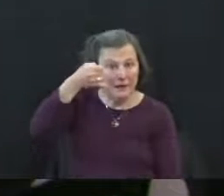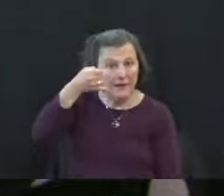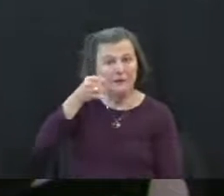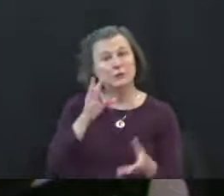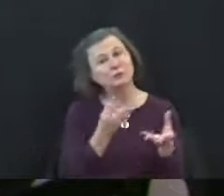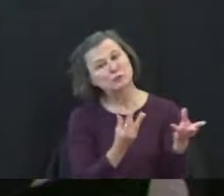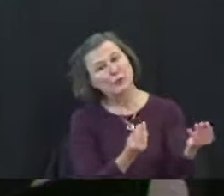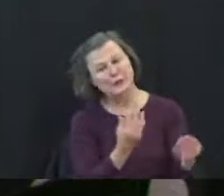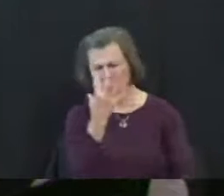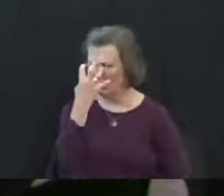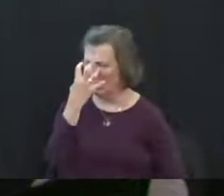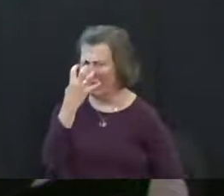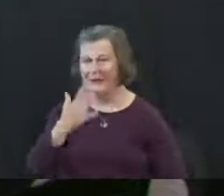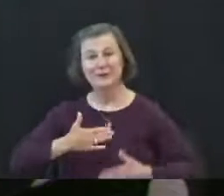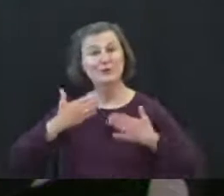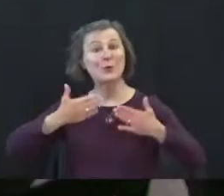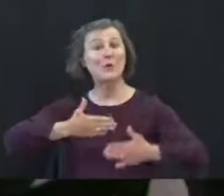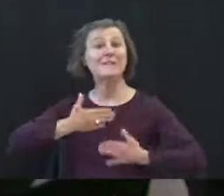joyous and sorrowful.